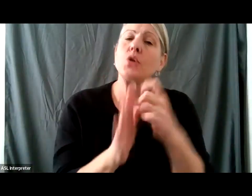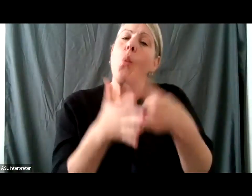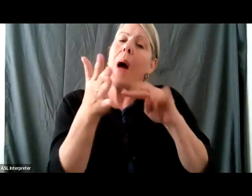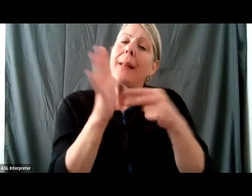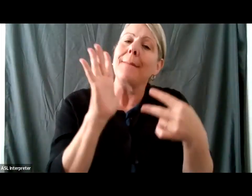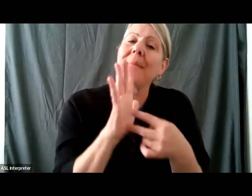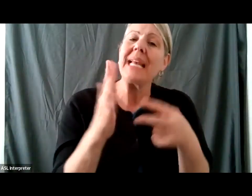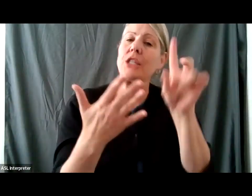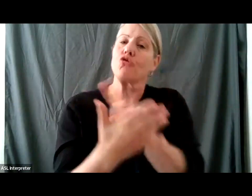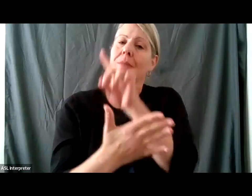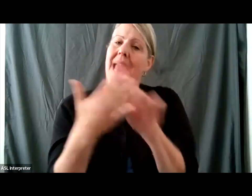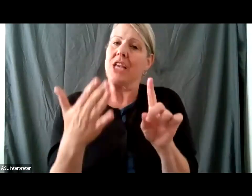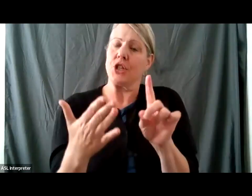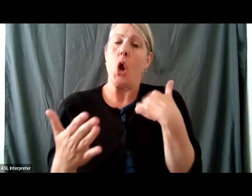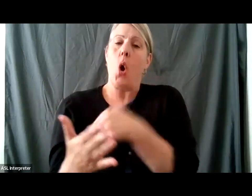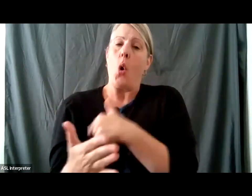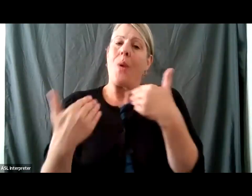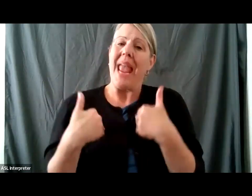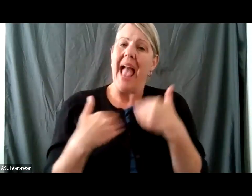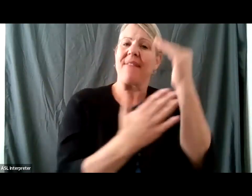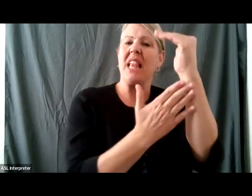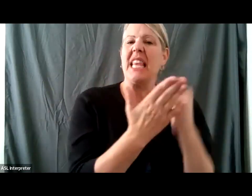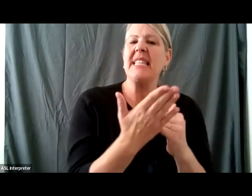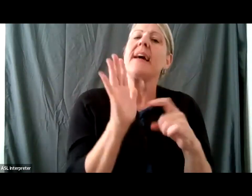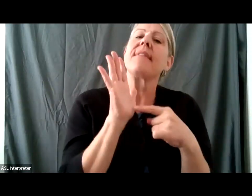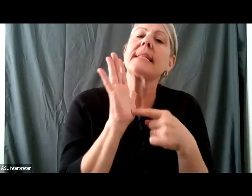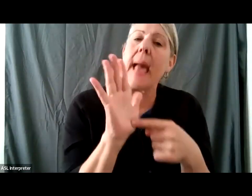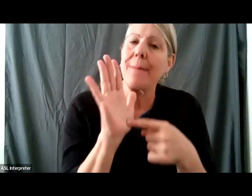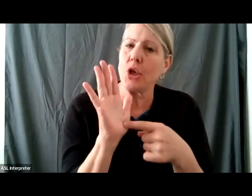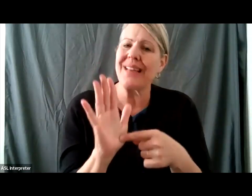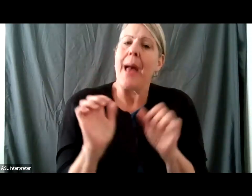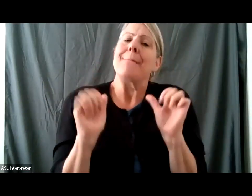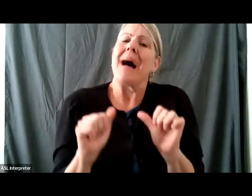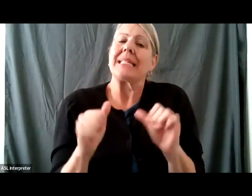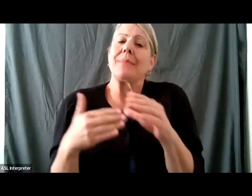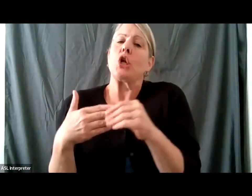So we have a non-exhaustive list of actions that may lead to unnecessary segregation.